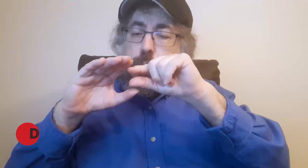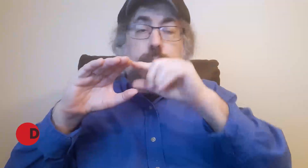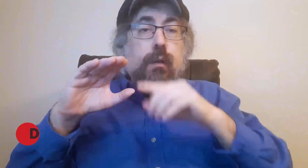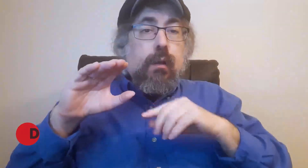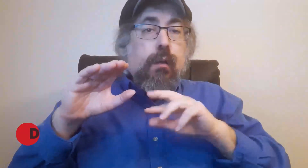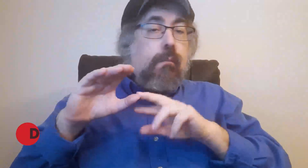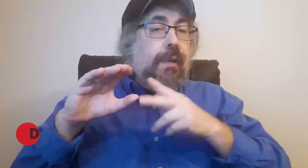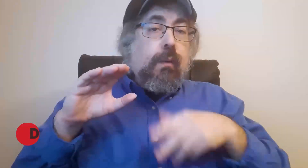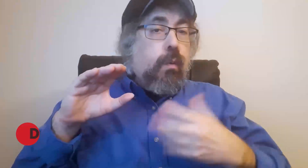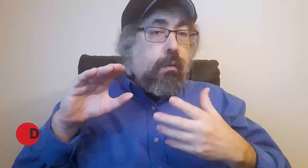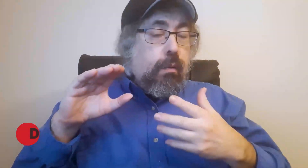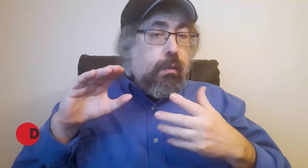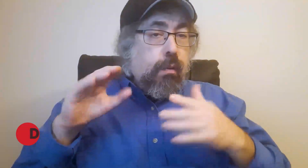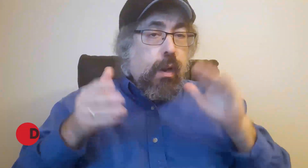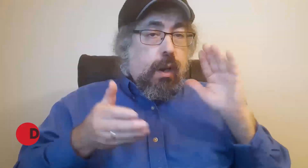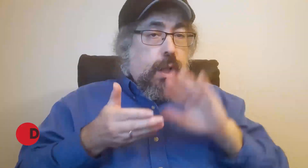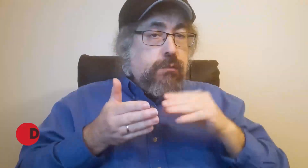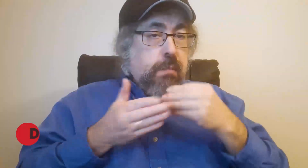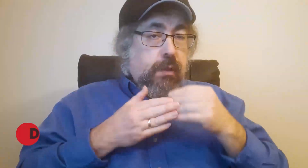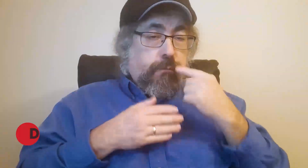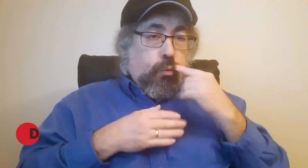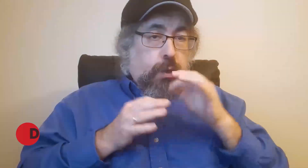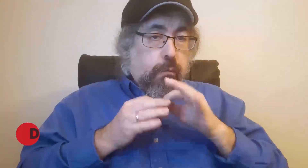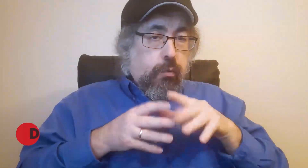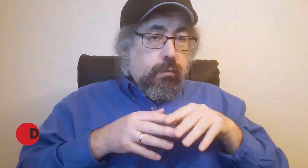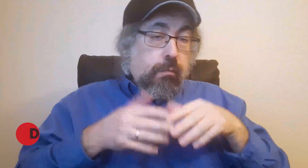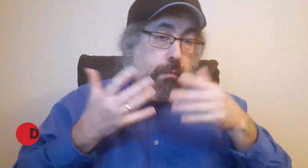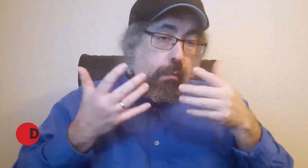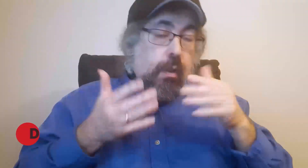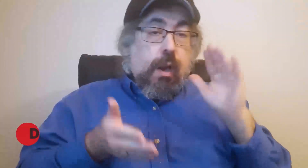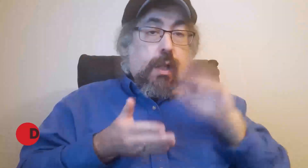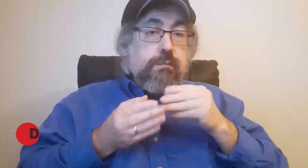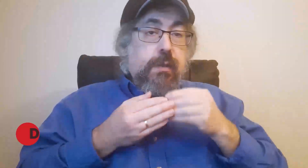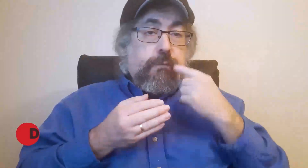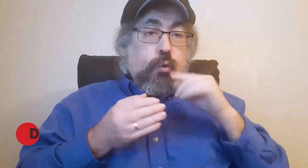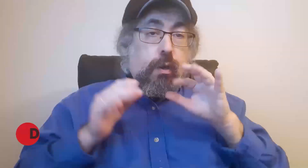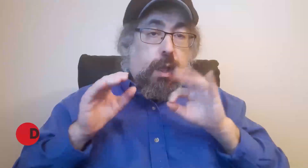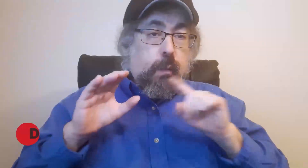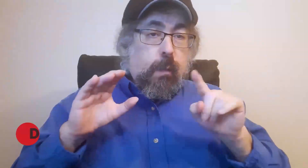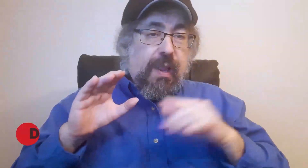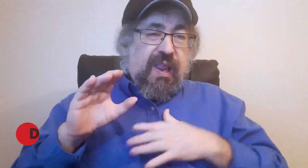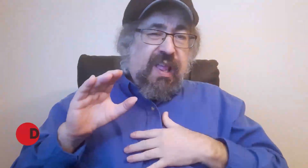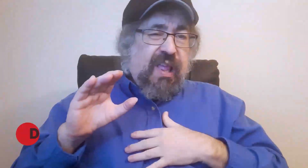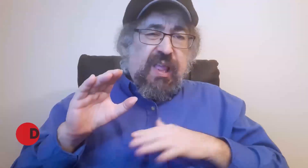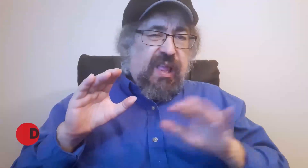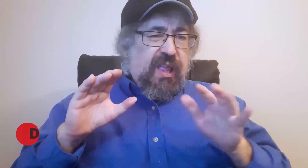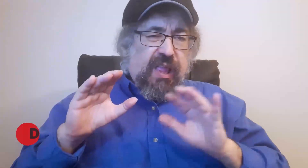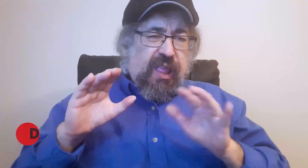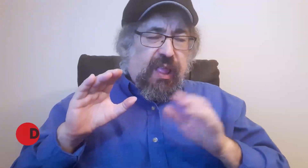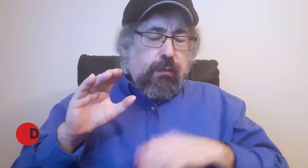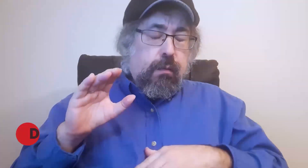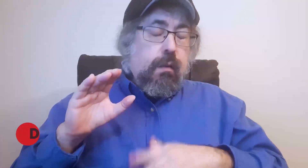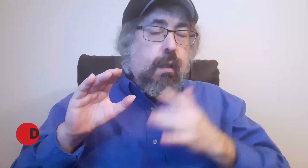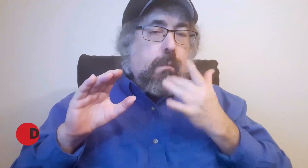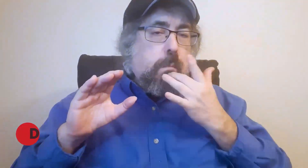This would mean less money for interpreters, and less money for 911. We don't want that.